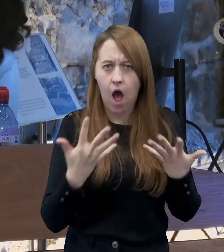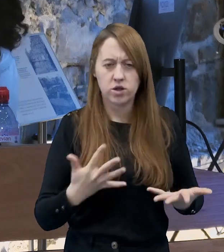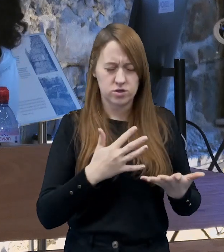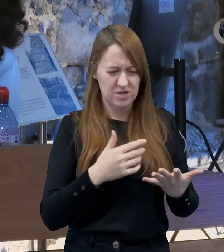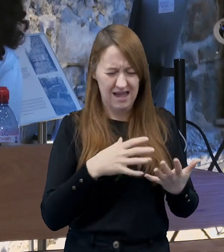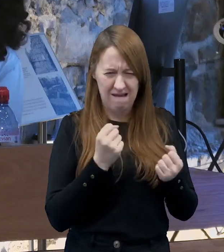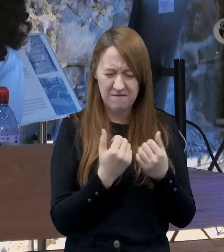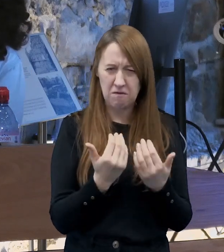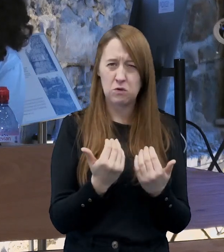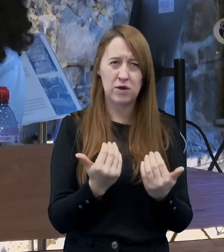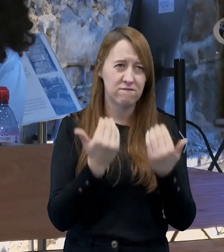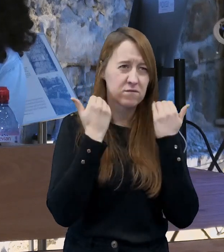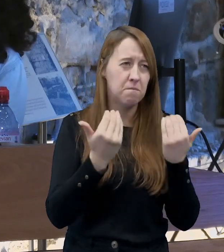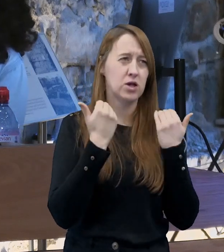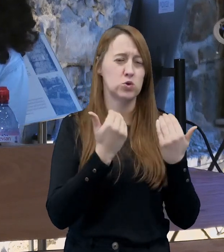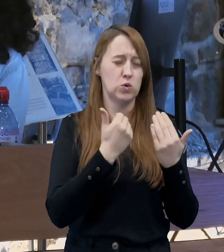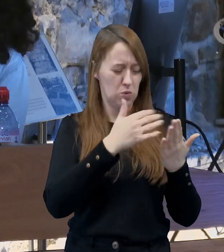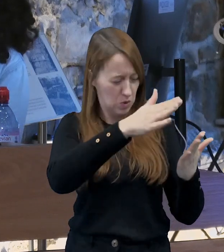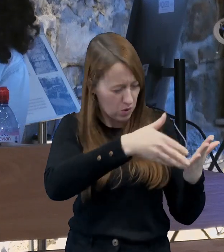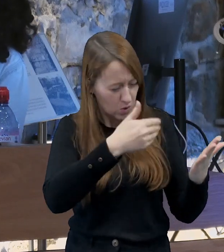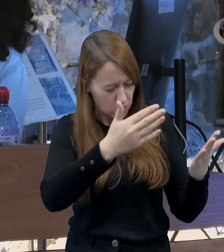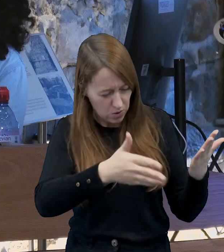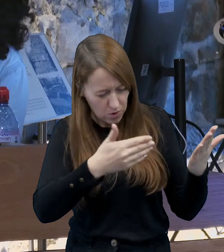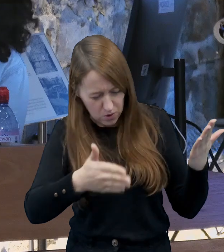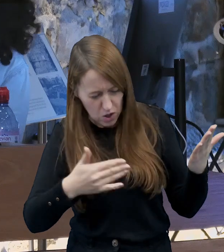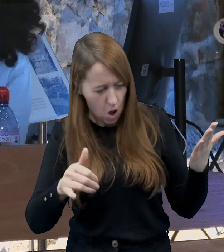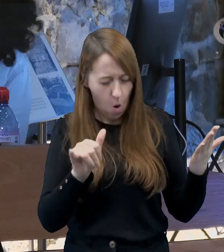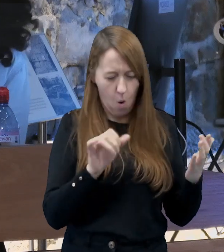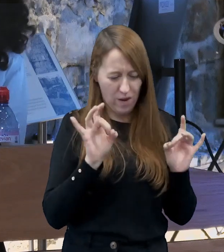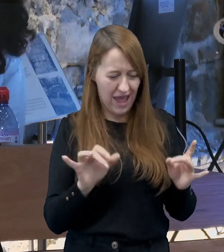in order to understand which one, which stories belong to this cast in particular.